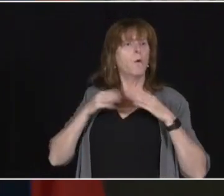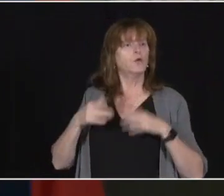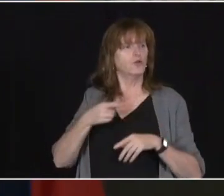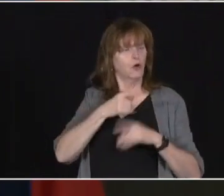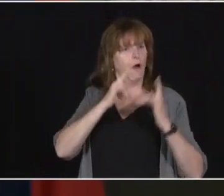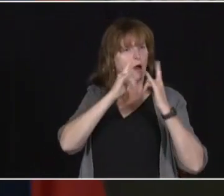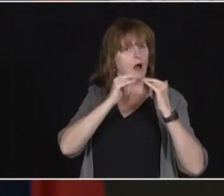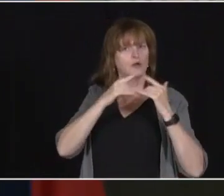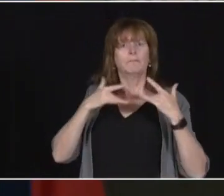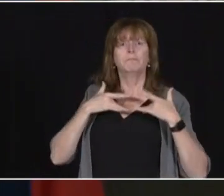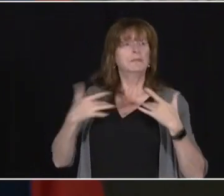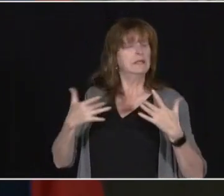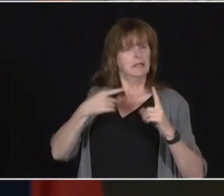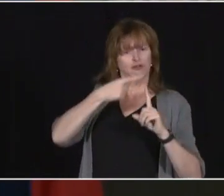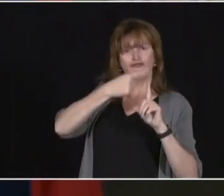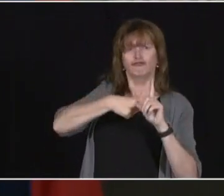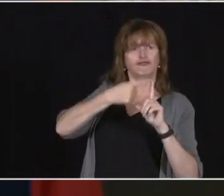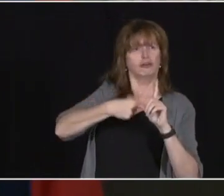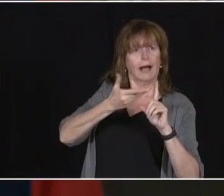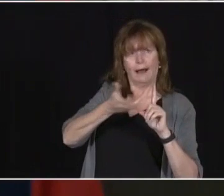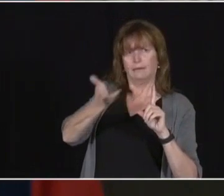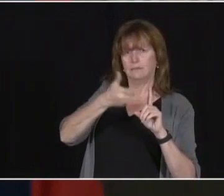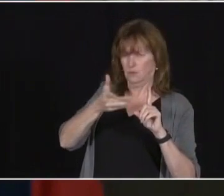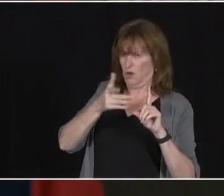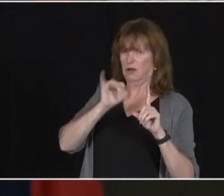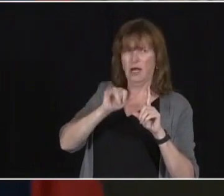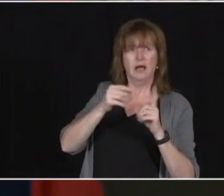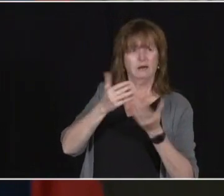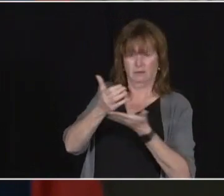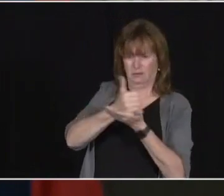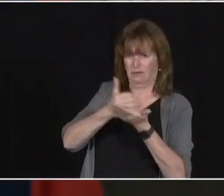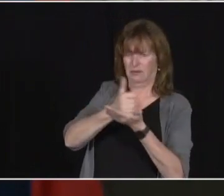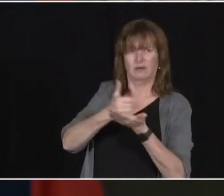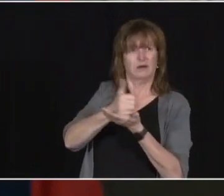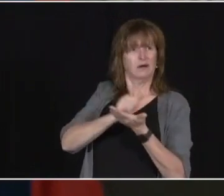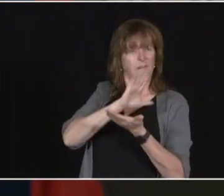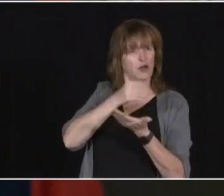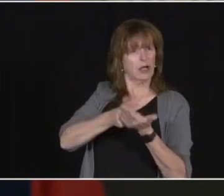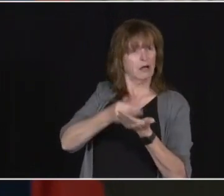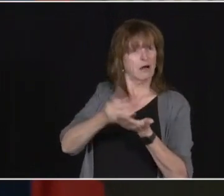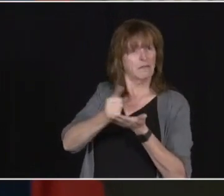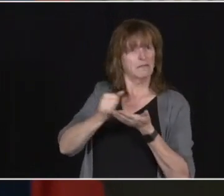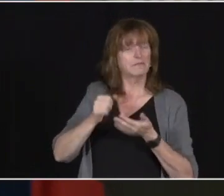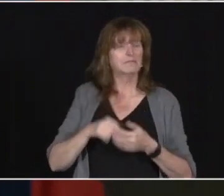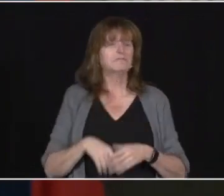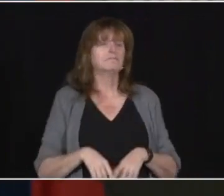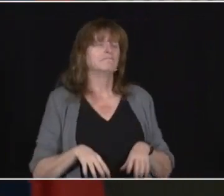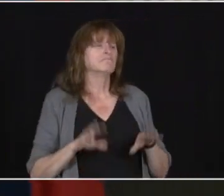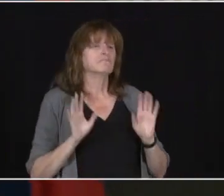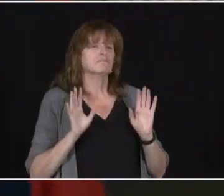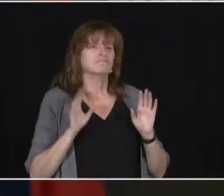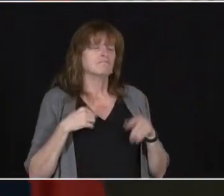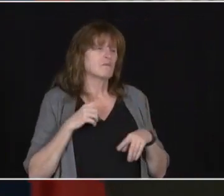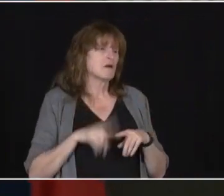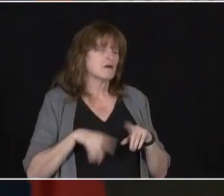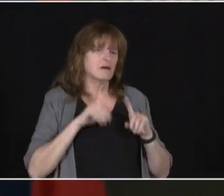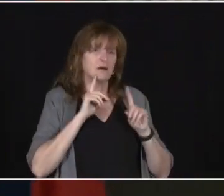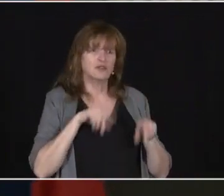rely on vacation rentals as their main source of income? I cannot say that right now, we will have to see